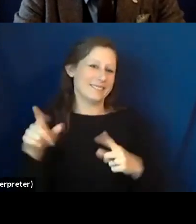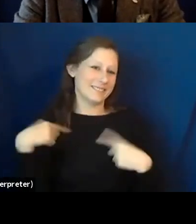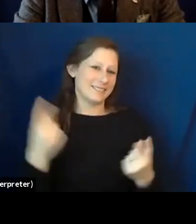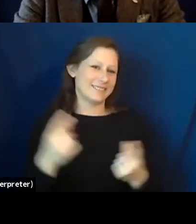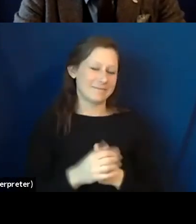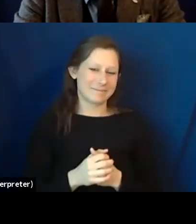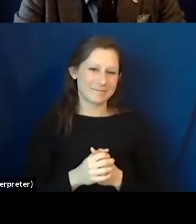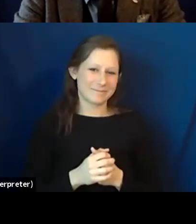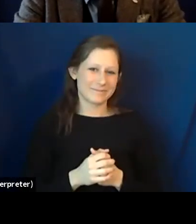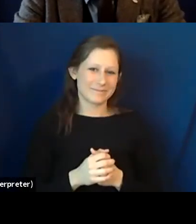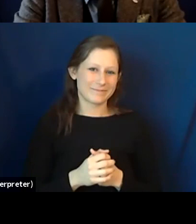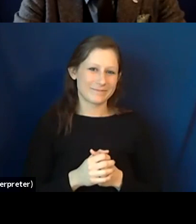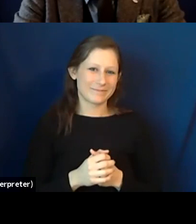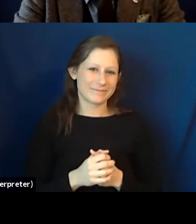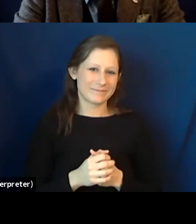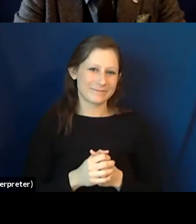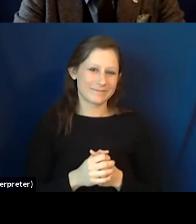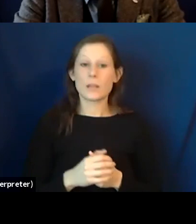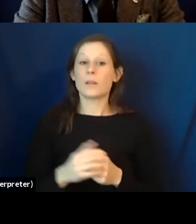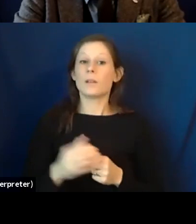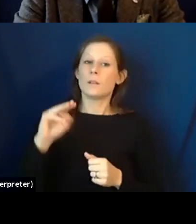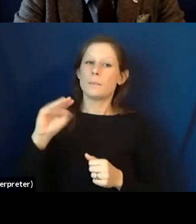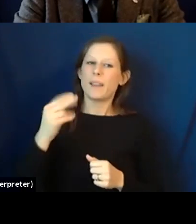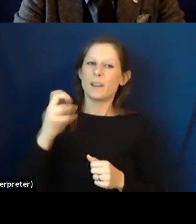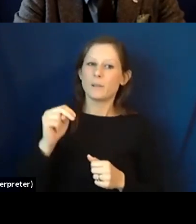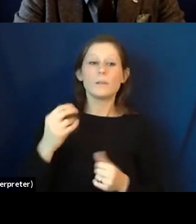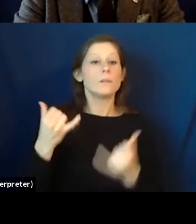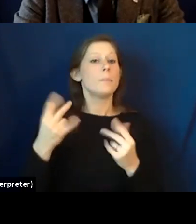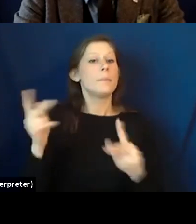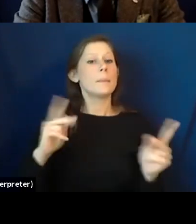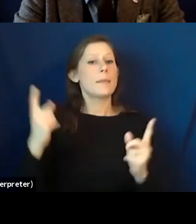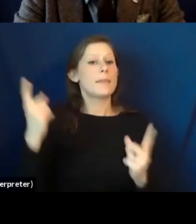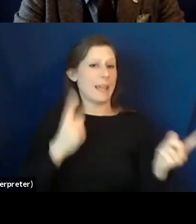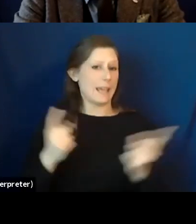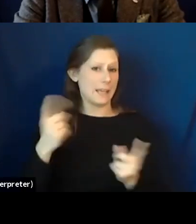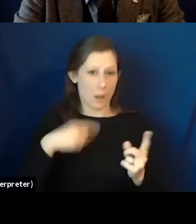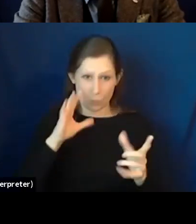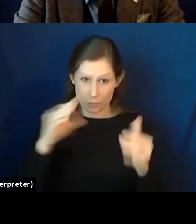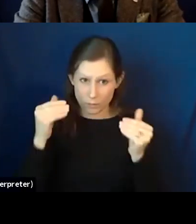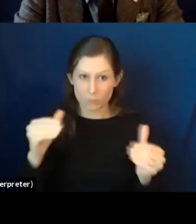so i maybe while people are thinking i'm gonna go ahead and share my screen real quick to